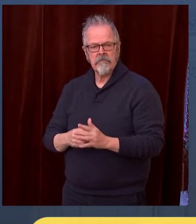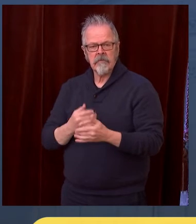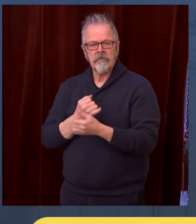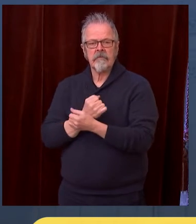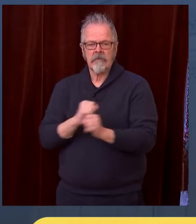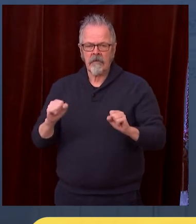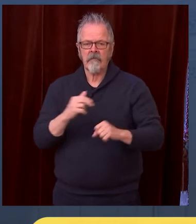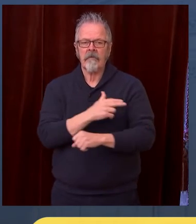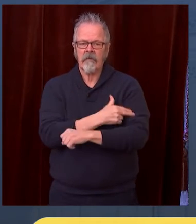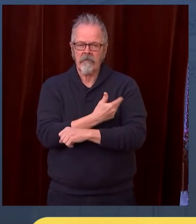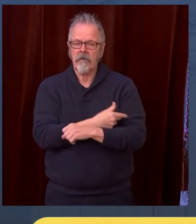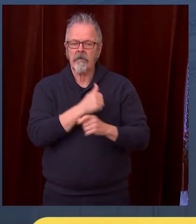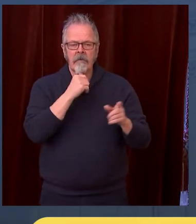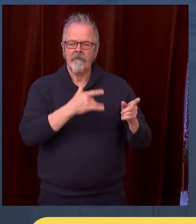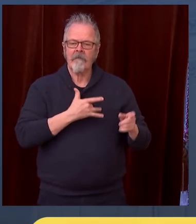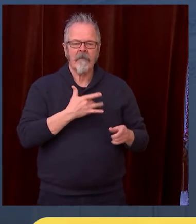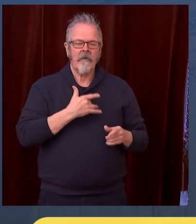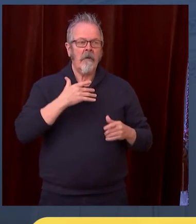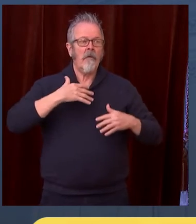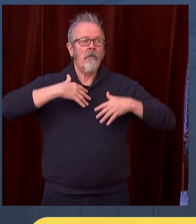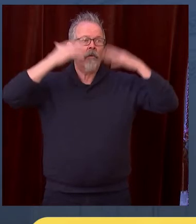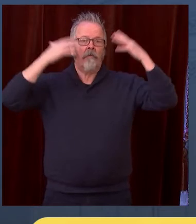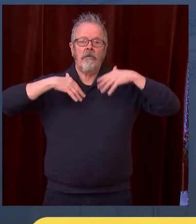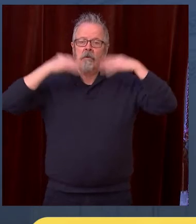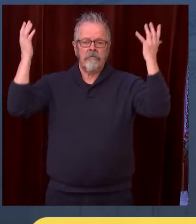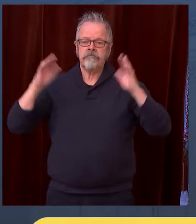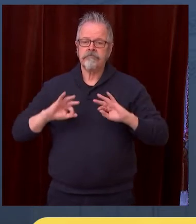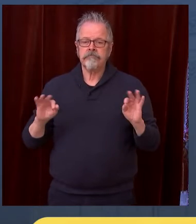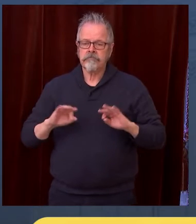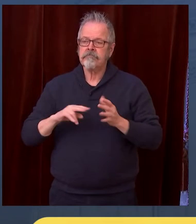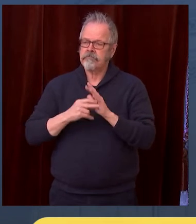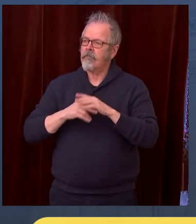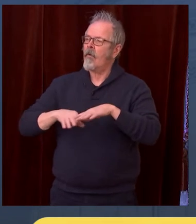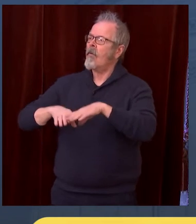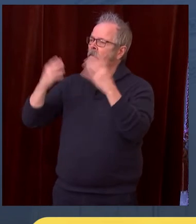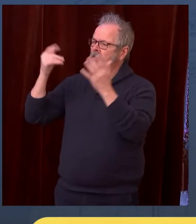So what we want to do is to continue our efforts to